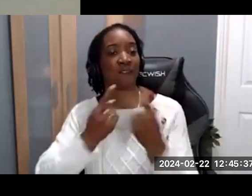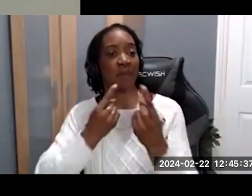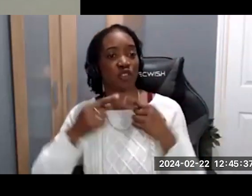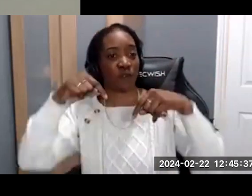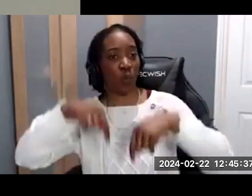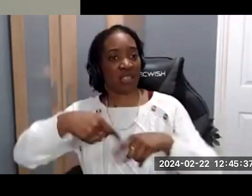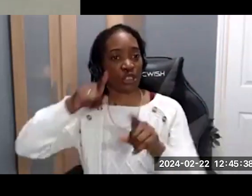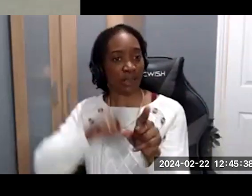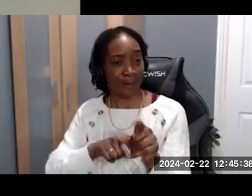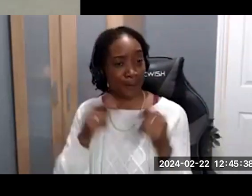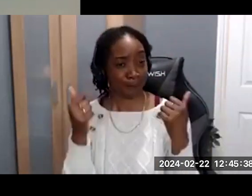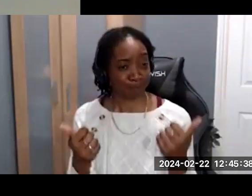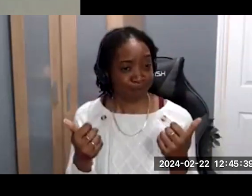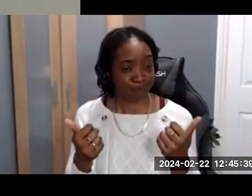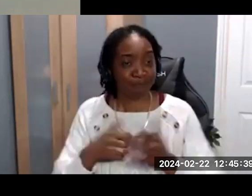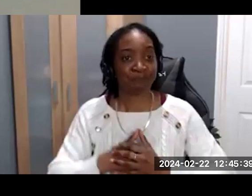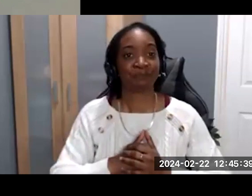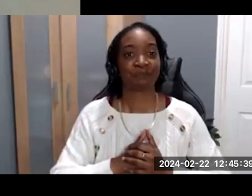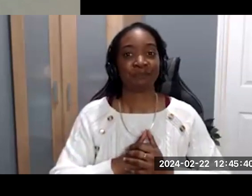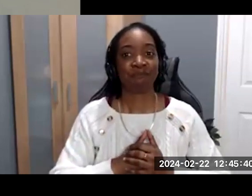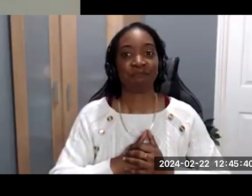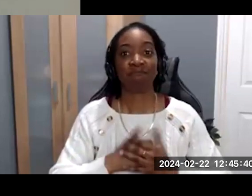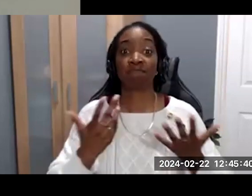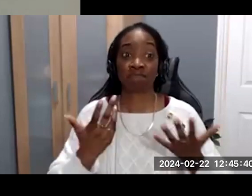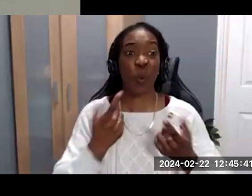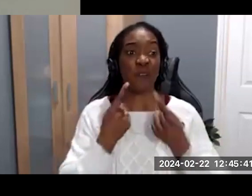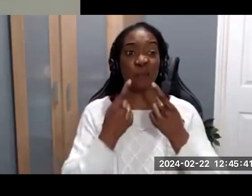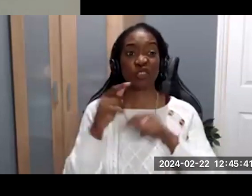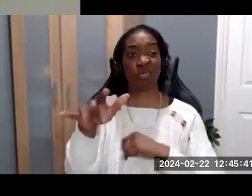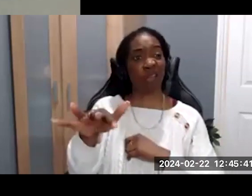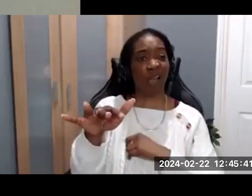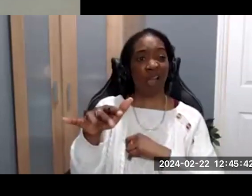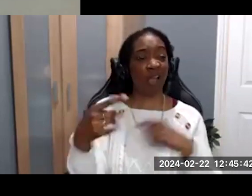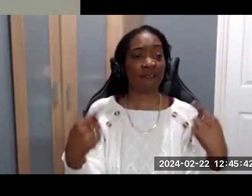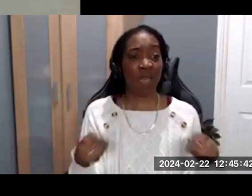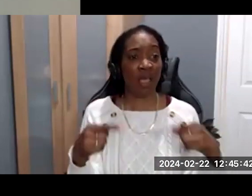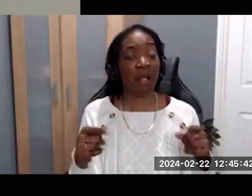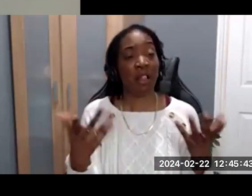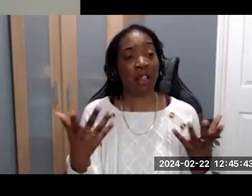artist residencies so there is information available and as we mentioned at the beginning